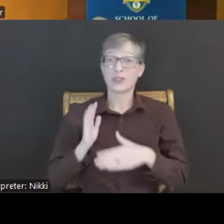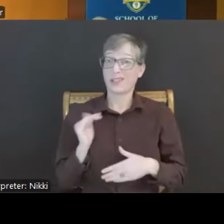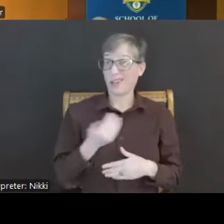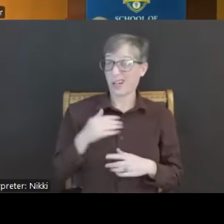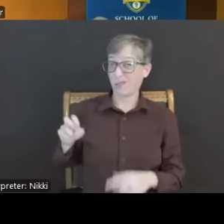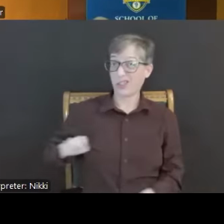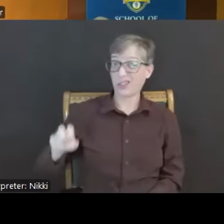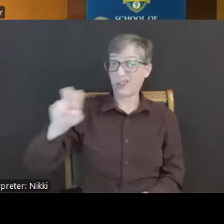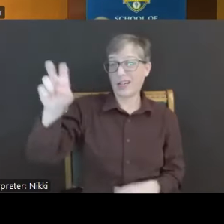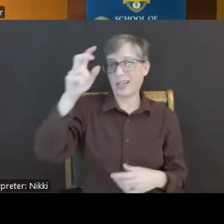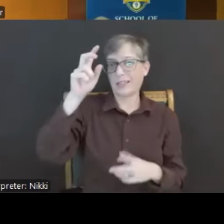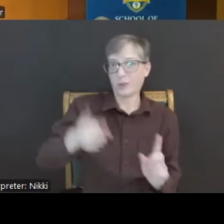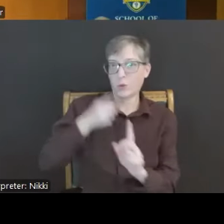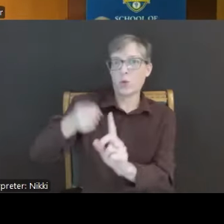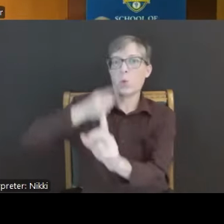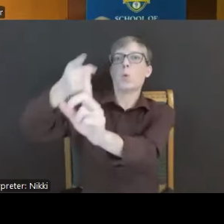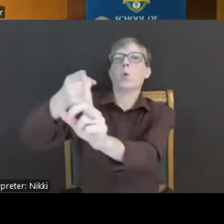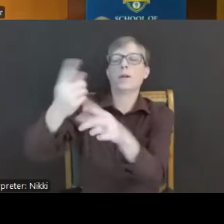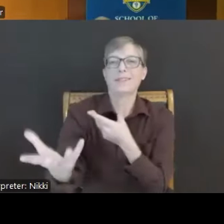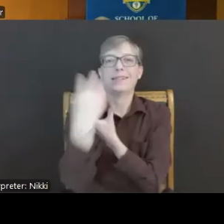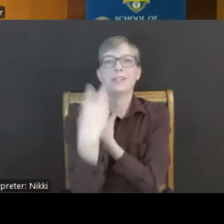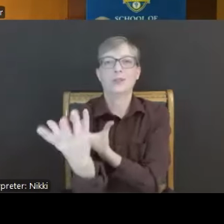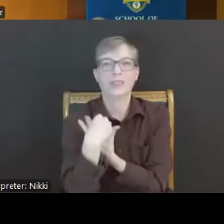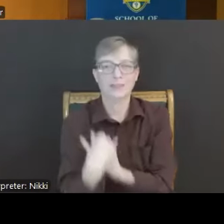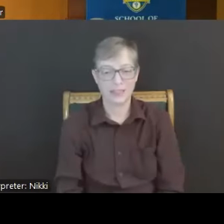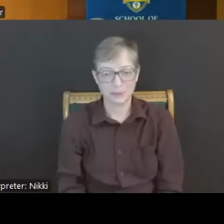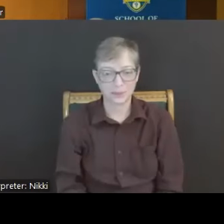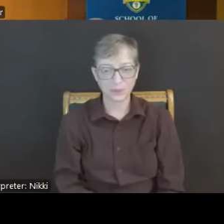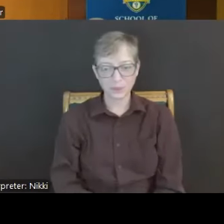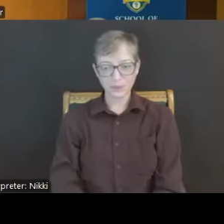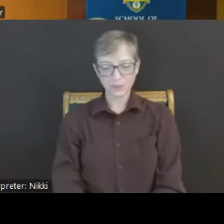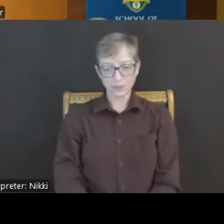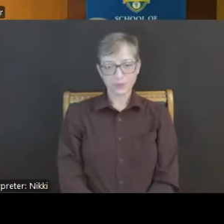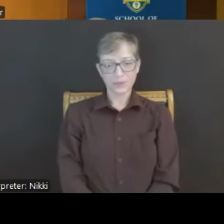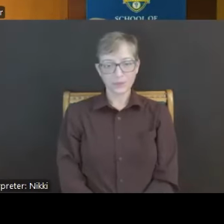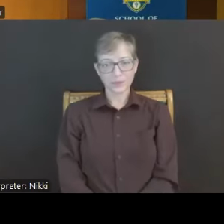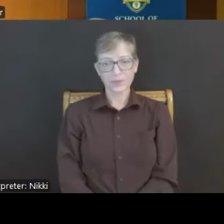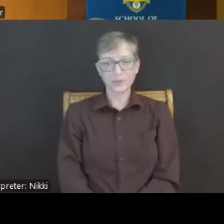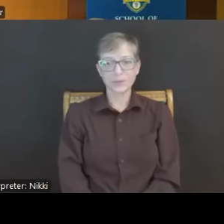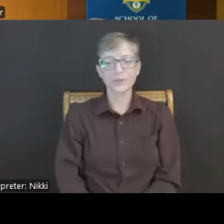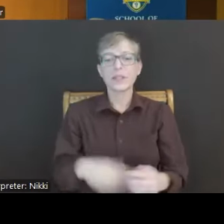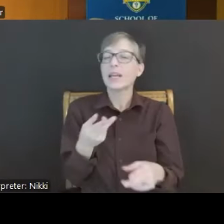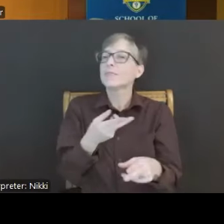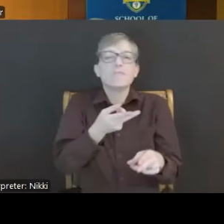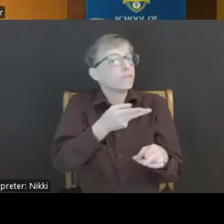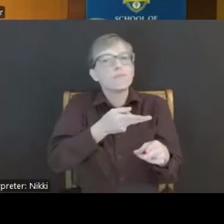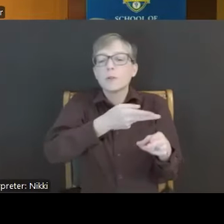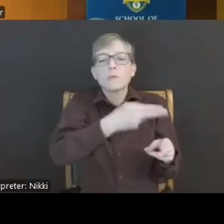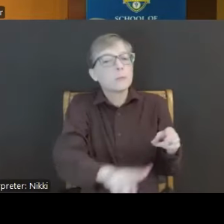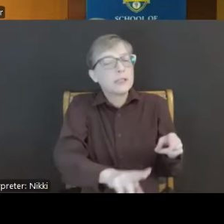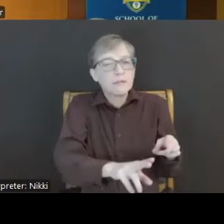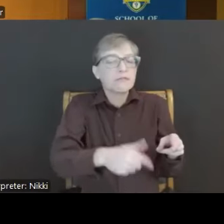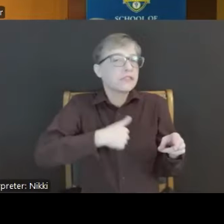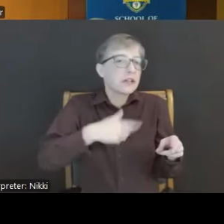inclusivity uh so I'm going to just uh talk very briefly at the beginning and then um we're going